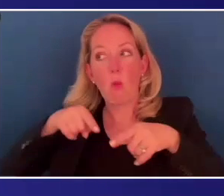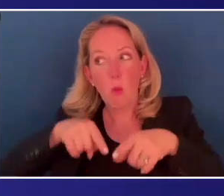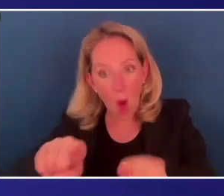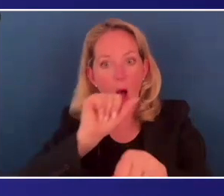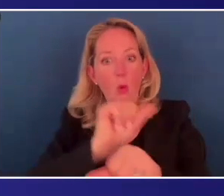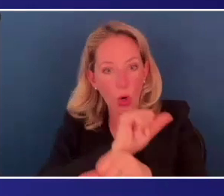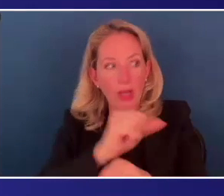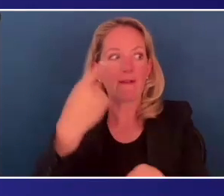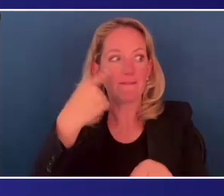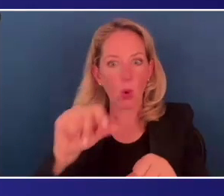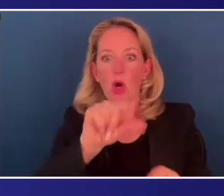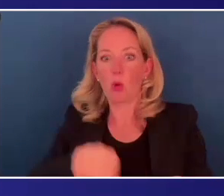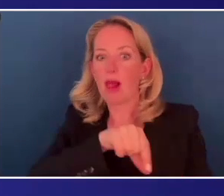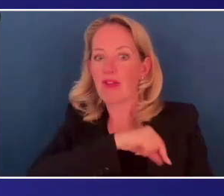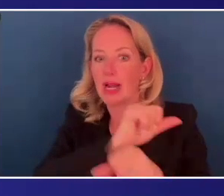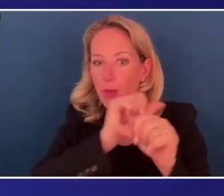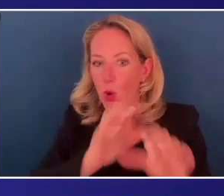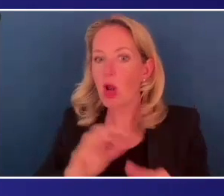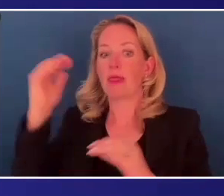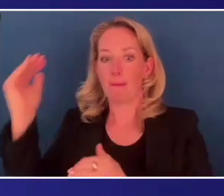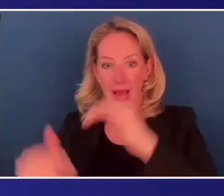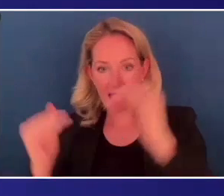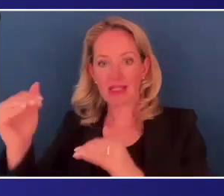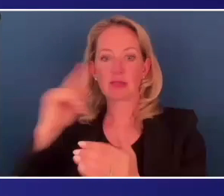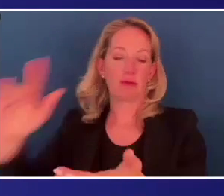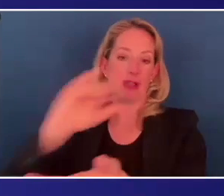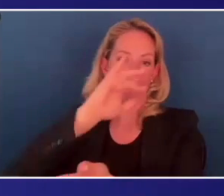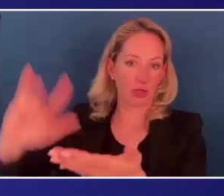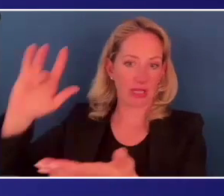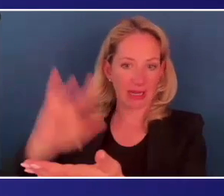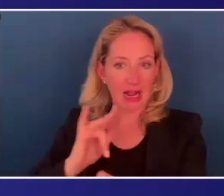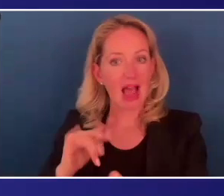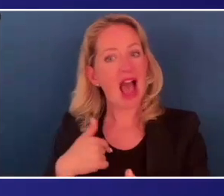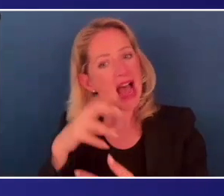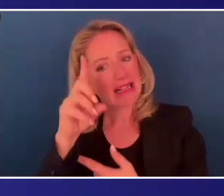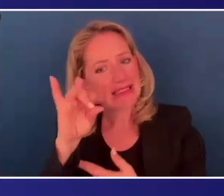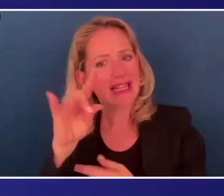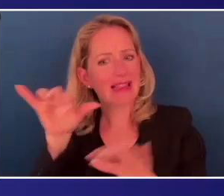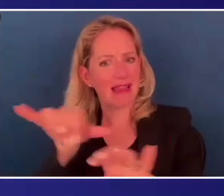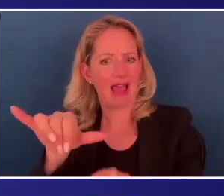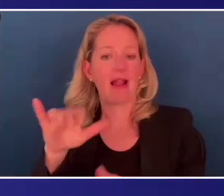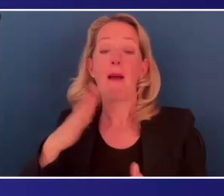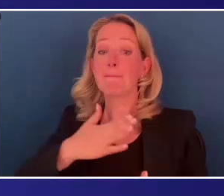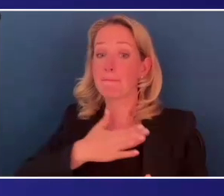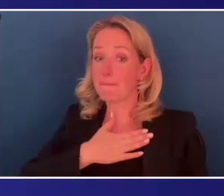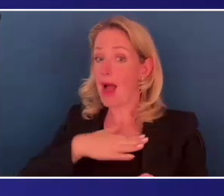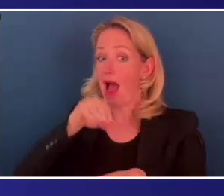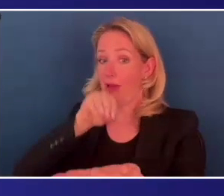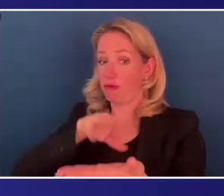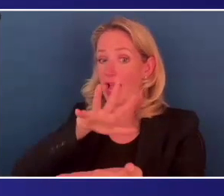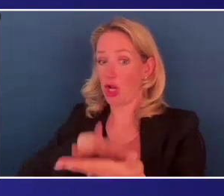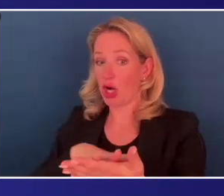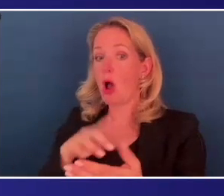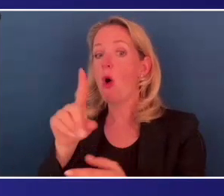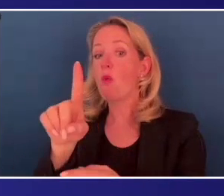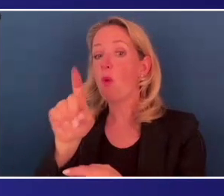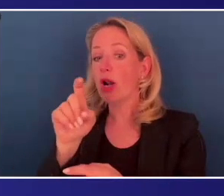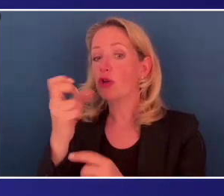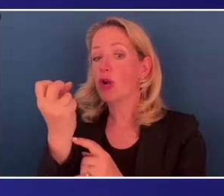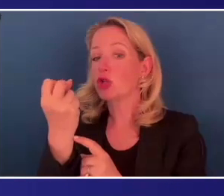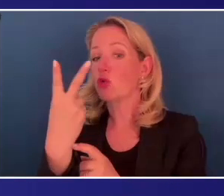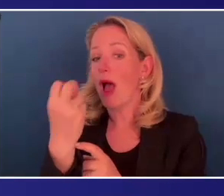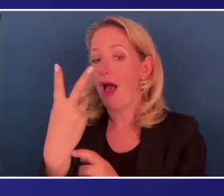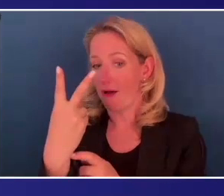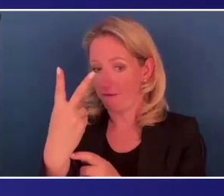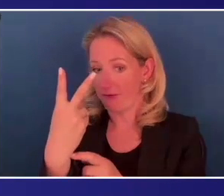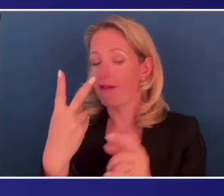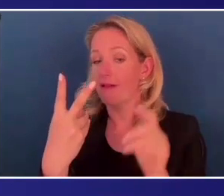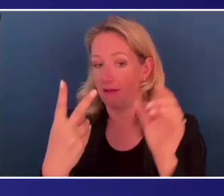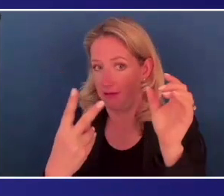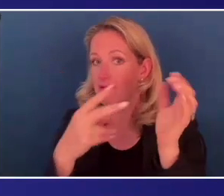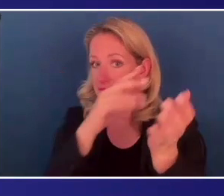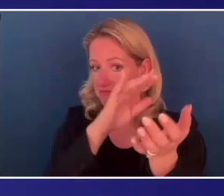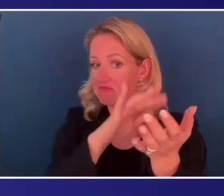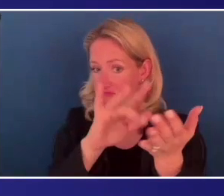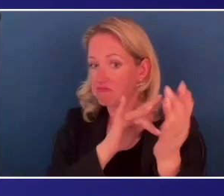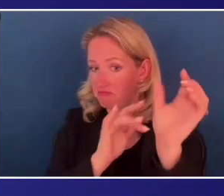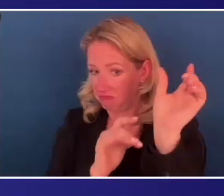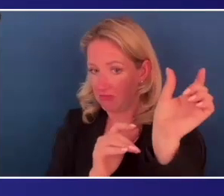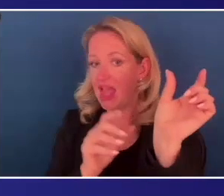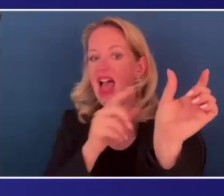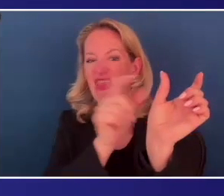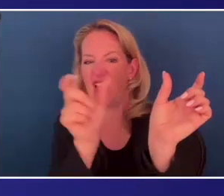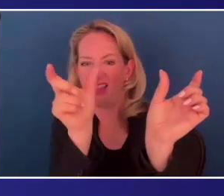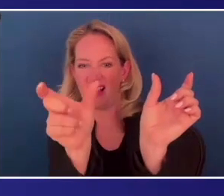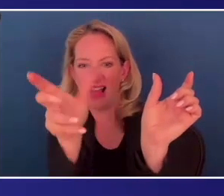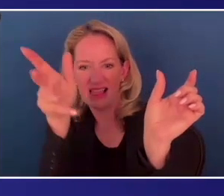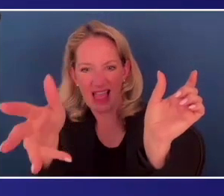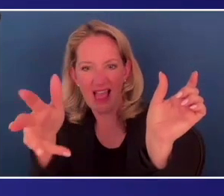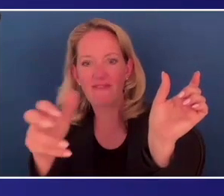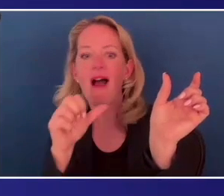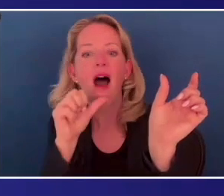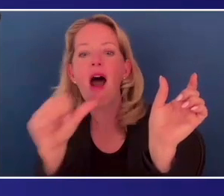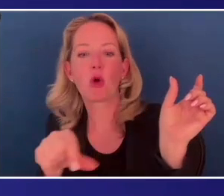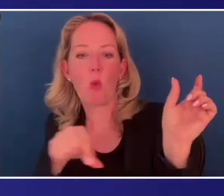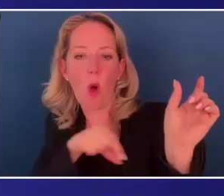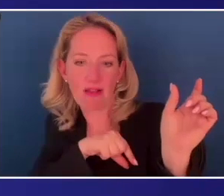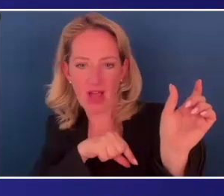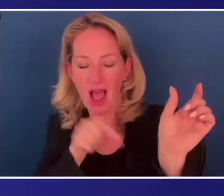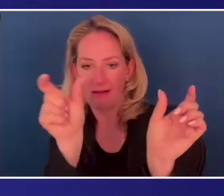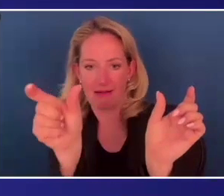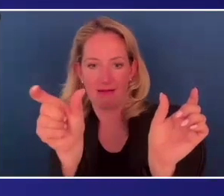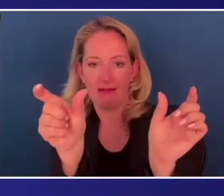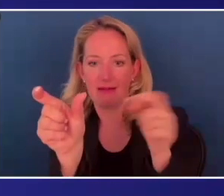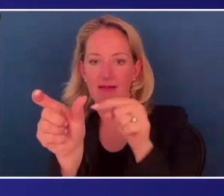I have done this and more. My record shows 112 payments with the remainder being tied up in the unrequited, unqualifying forbearance placed on my account as a record of the ongoing litigation.